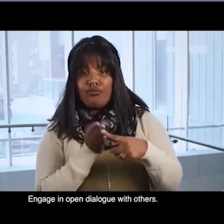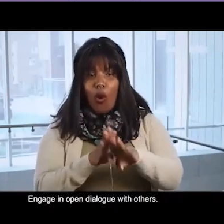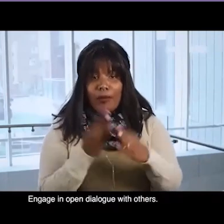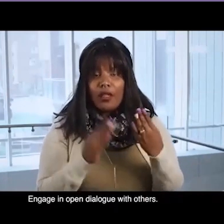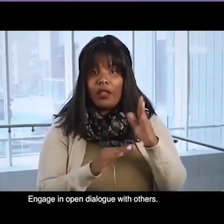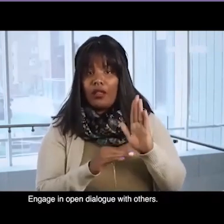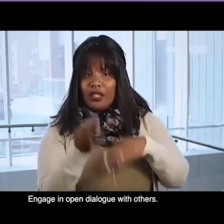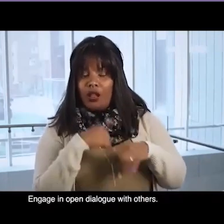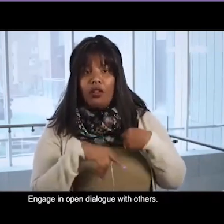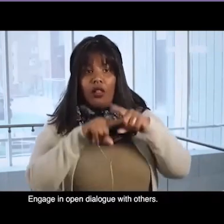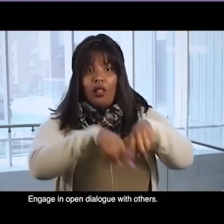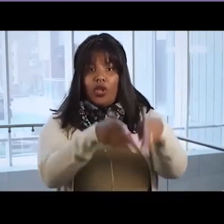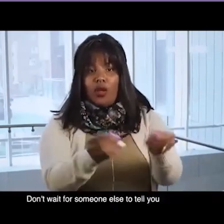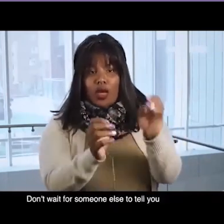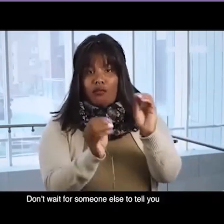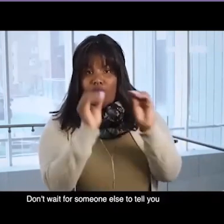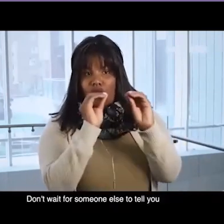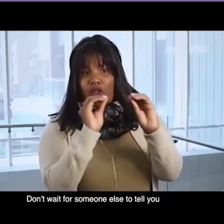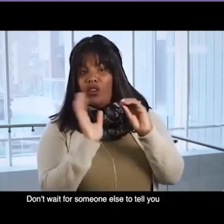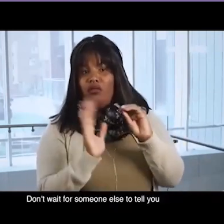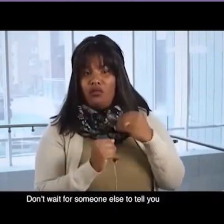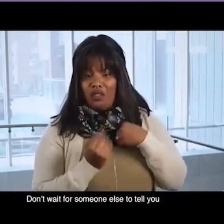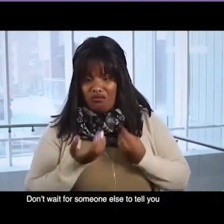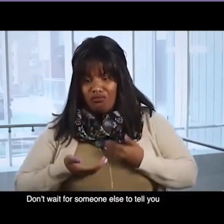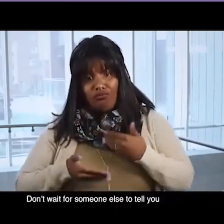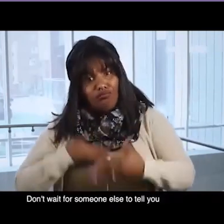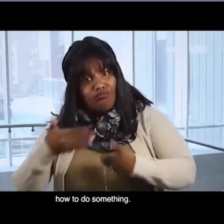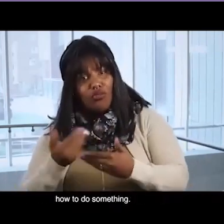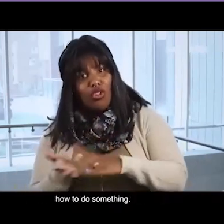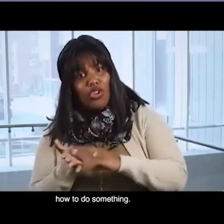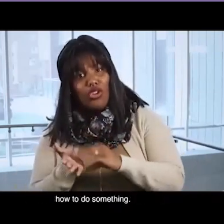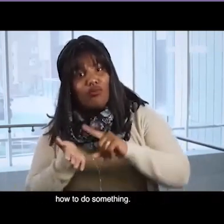Engage in open dialogue with others. Don't wait for someone else to tell you how to do something.